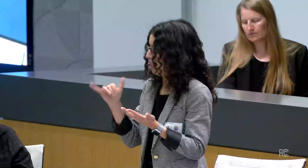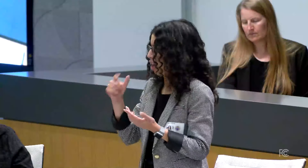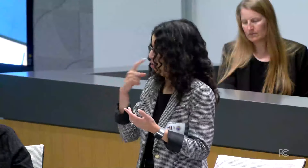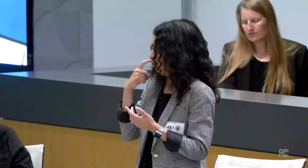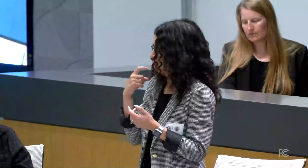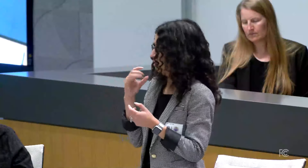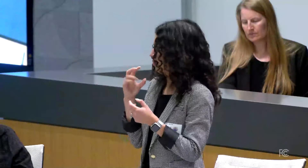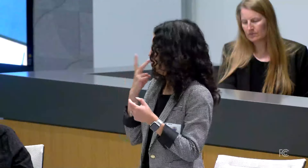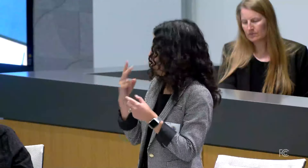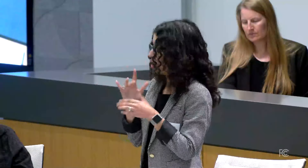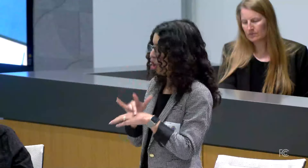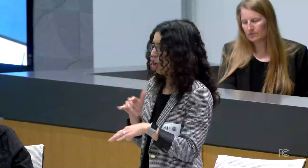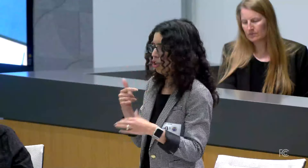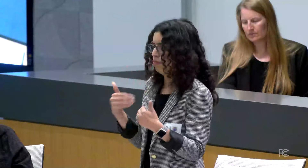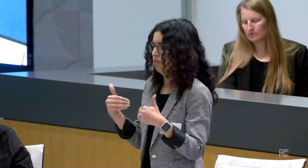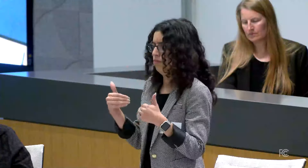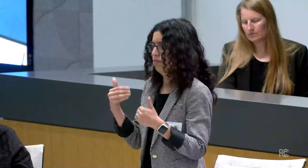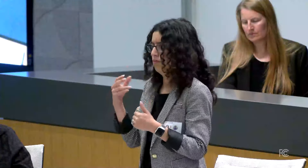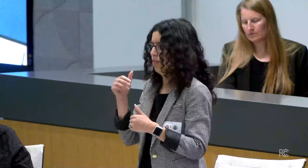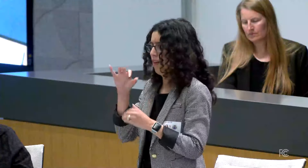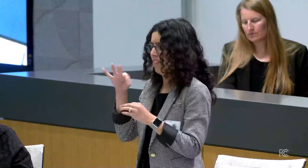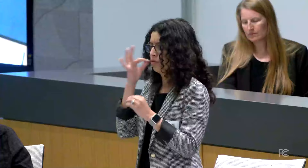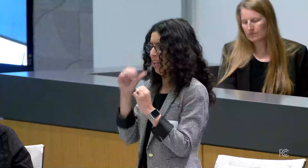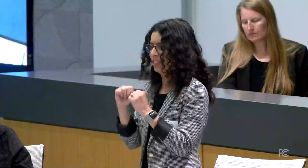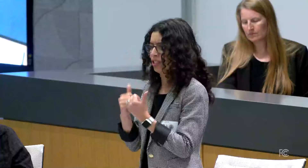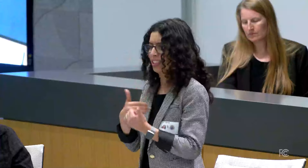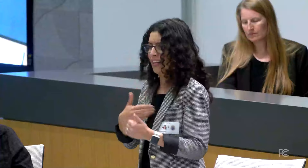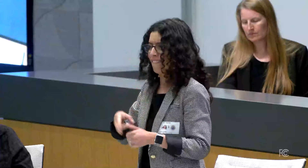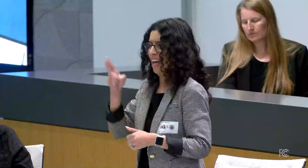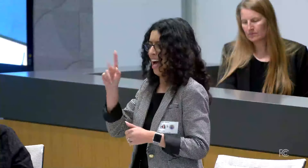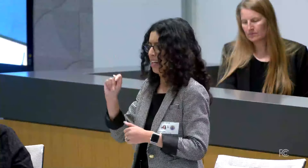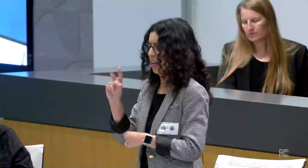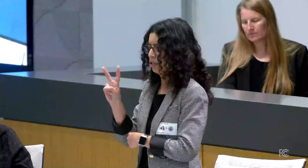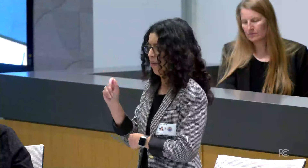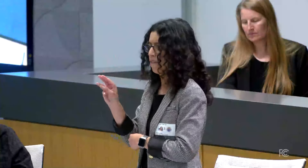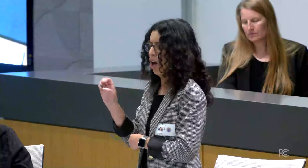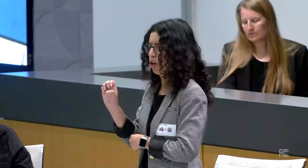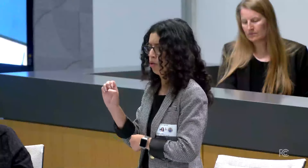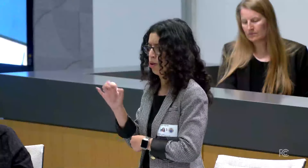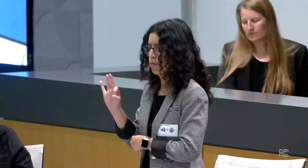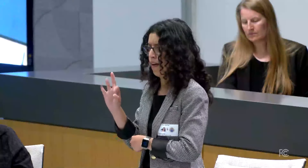AND THE NAD OFTEN GETS QUESTIONS AND CONTACTS FROM CONSUMERS ABOUT WHY DIFFERENT FEDERAL AGENCIES